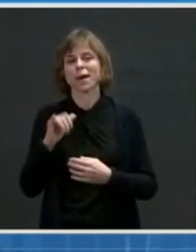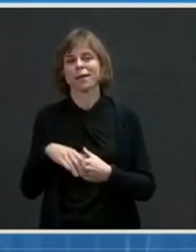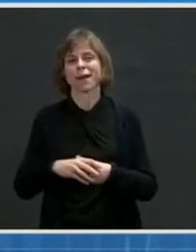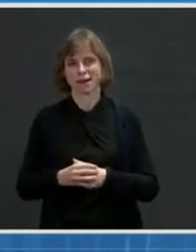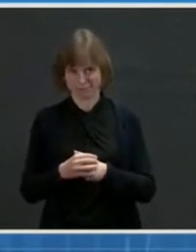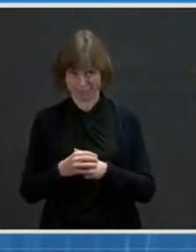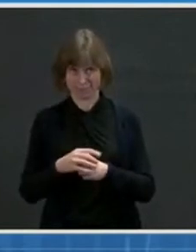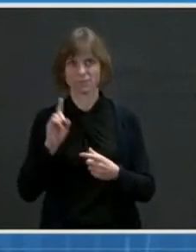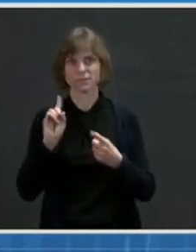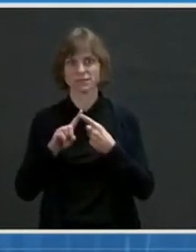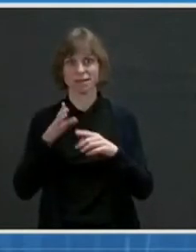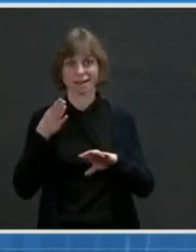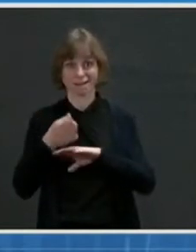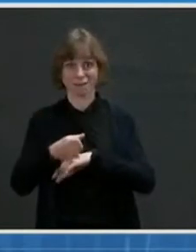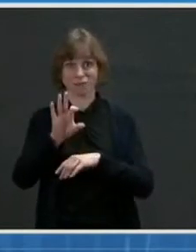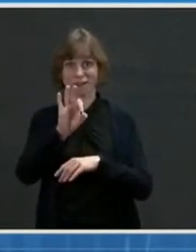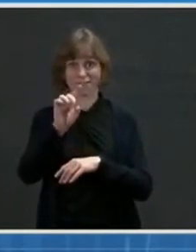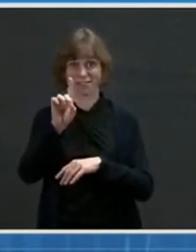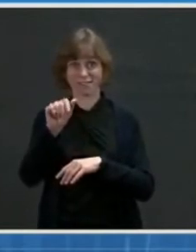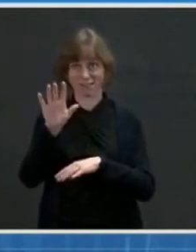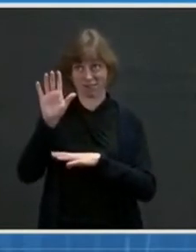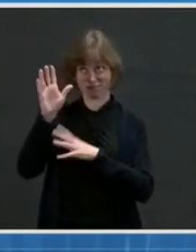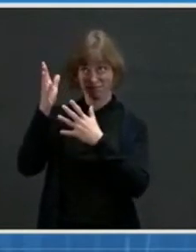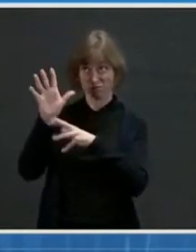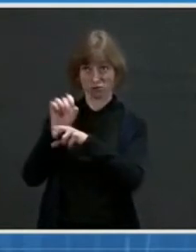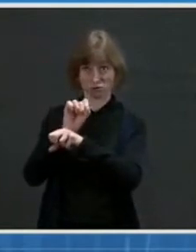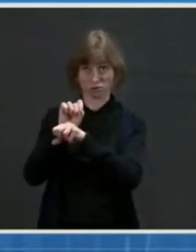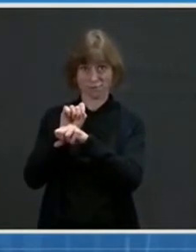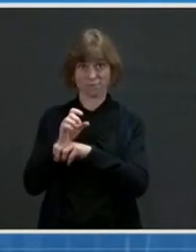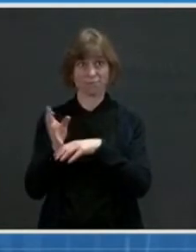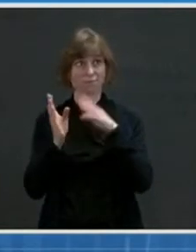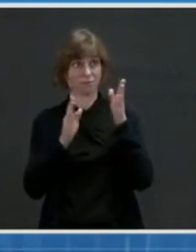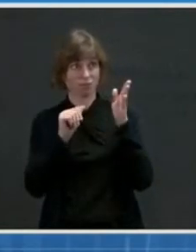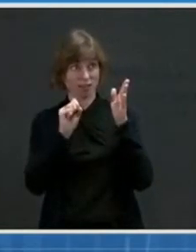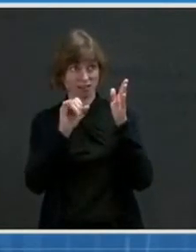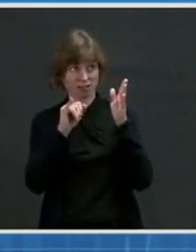PLANS FOR THAT ARE? I THINK WE'RE GOING TO WAIT